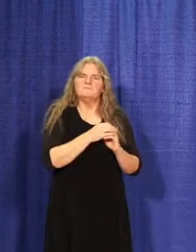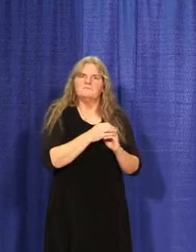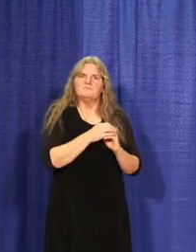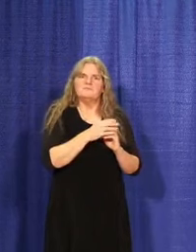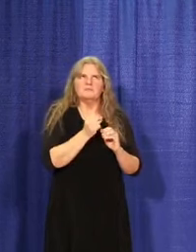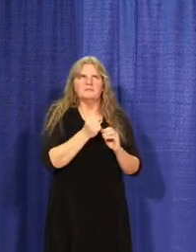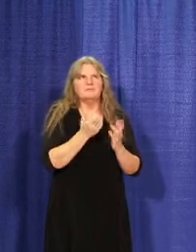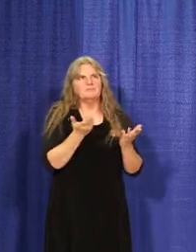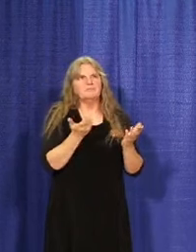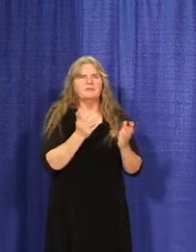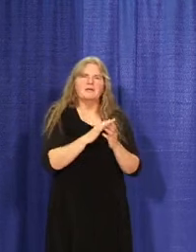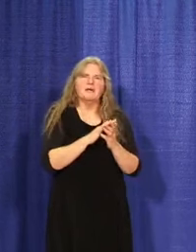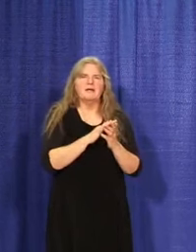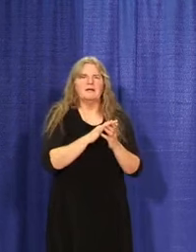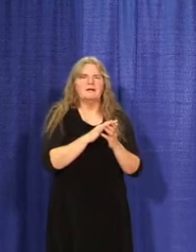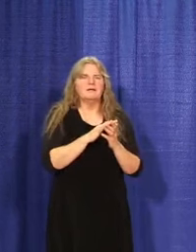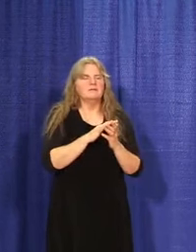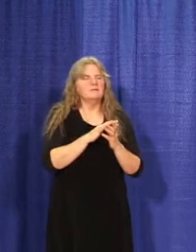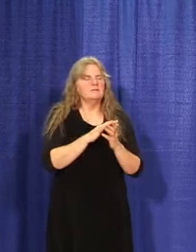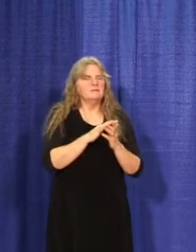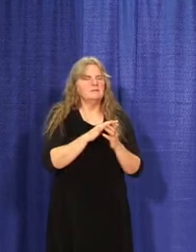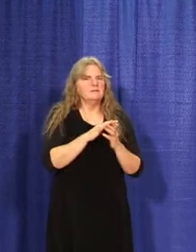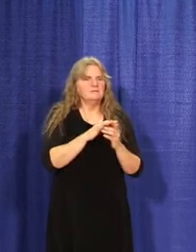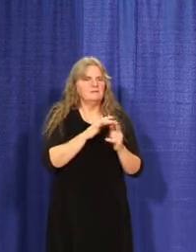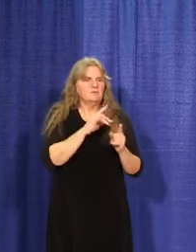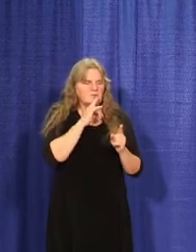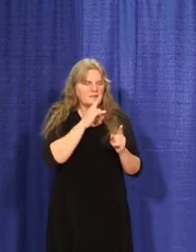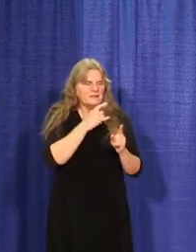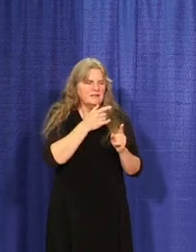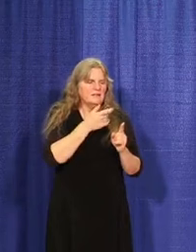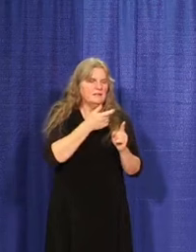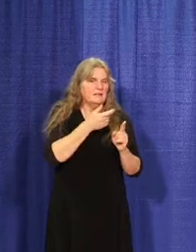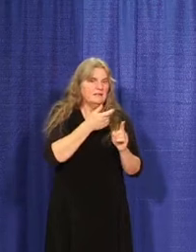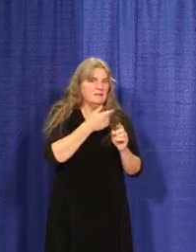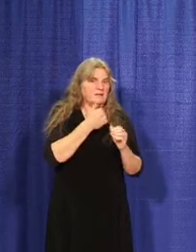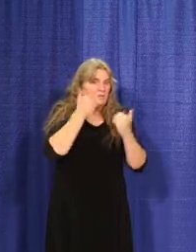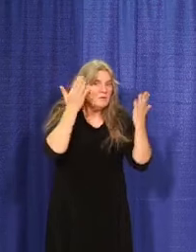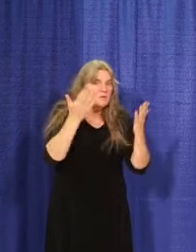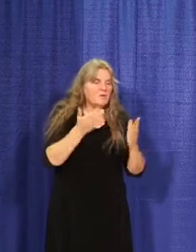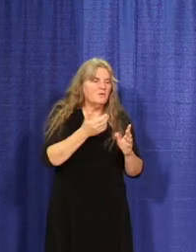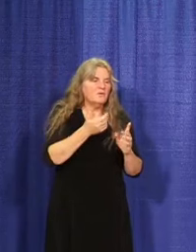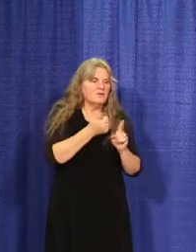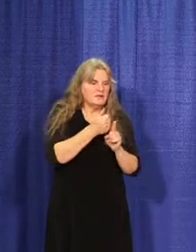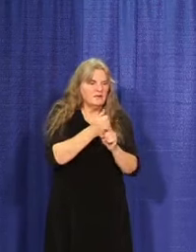whether it was actually a COVID virus or not because it is